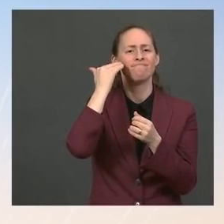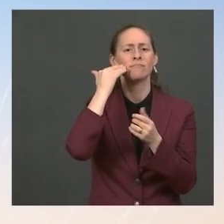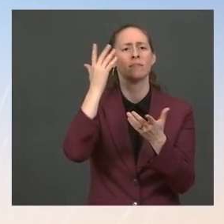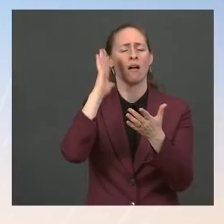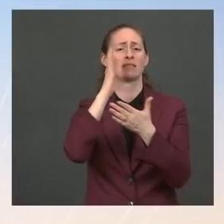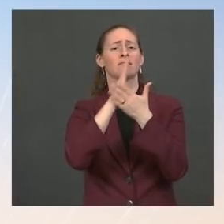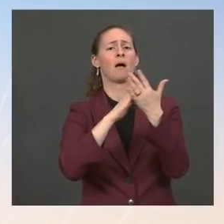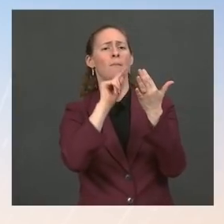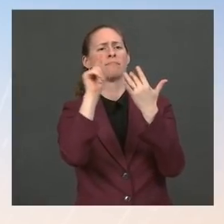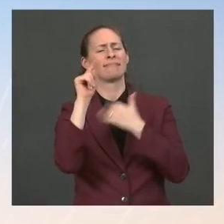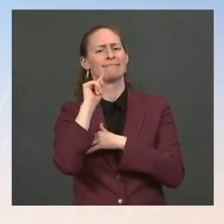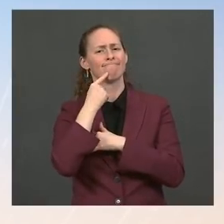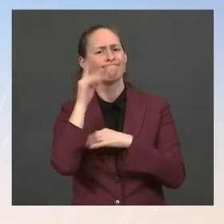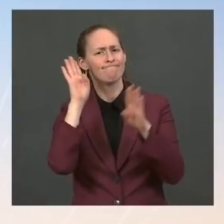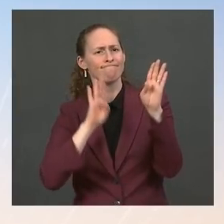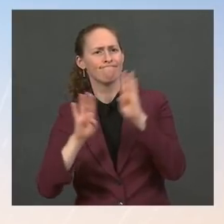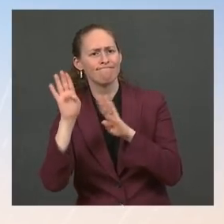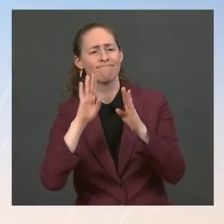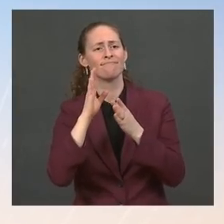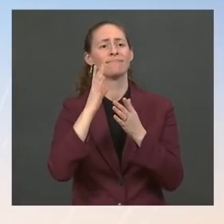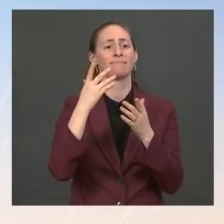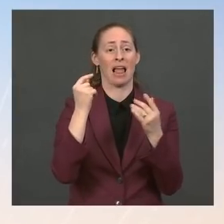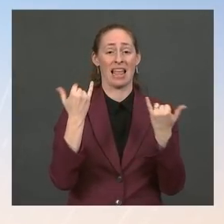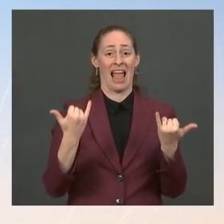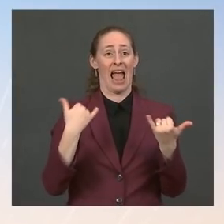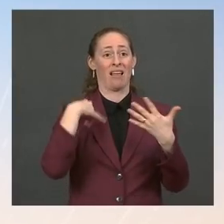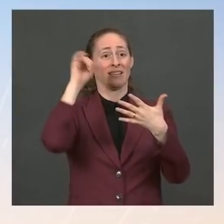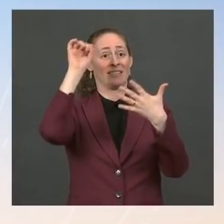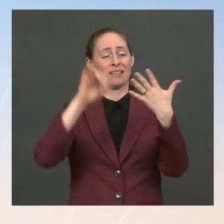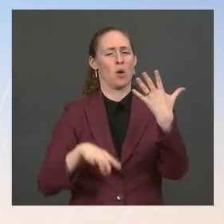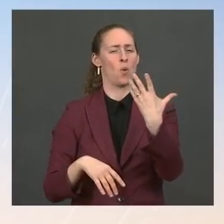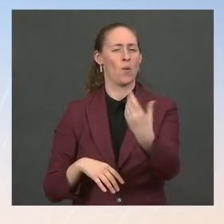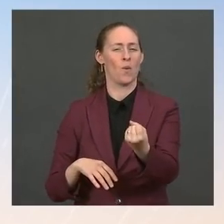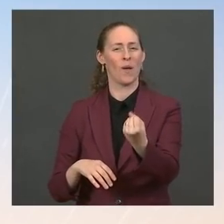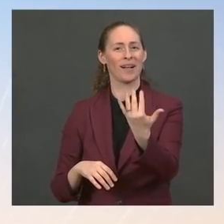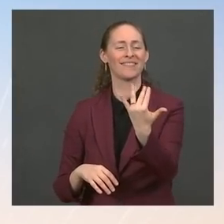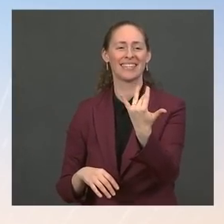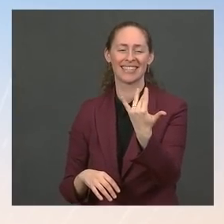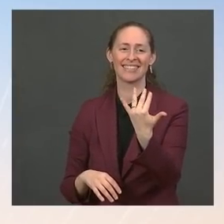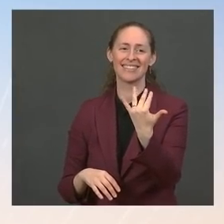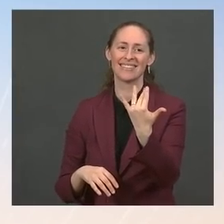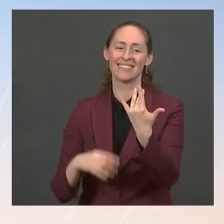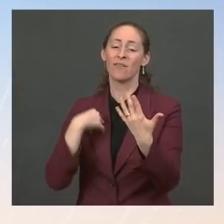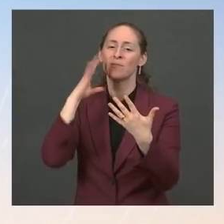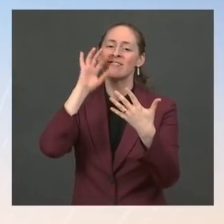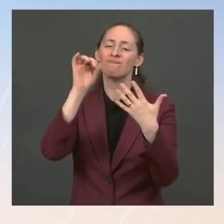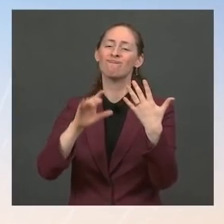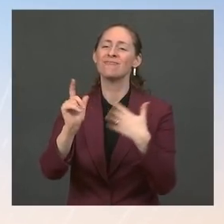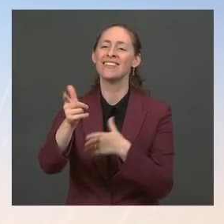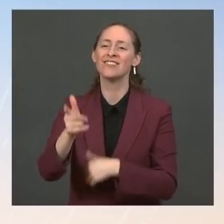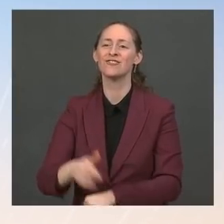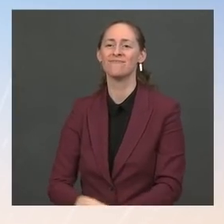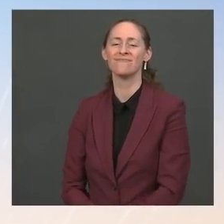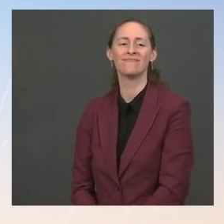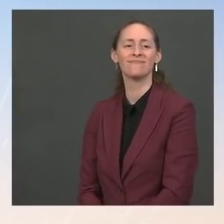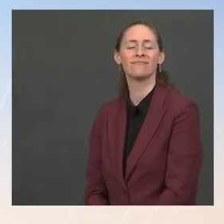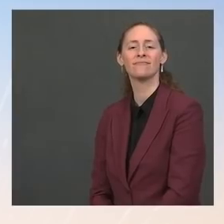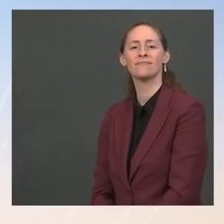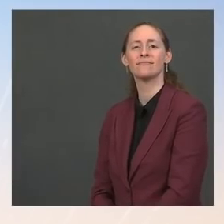but I'll leave it to the Sunday preview call. Go ahead. The Press: Thanks, Jen. I wanted to ask about the numbers that came out this morning about the record number of people